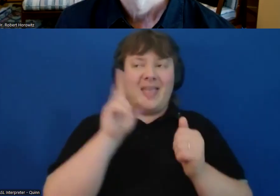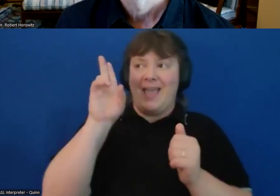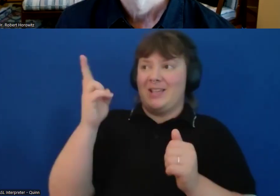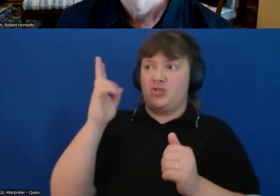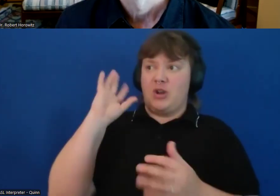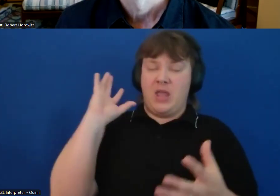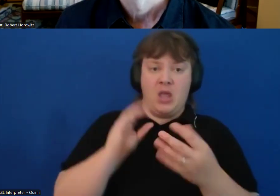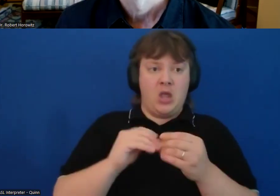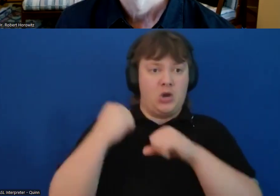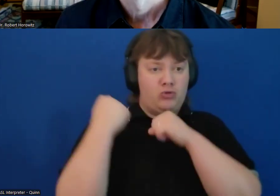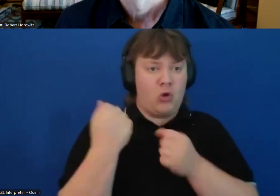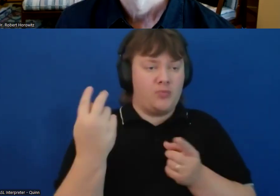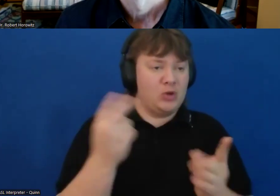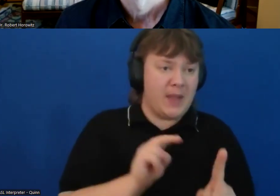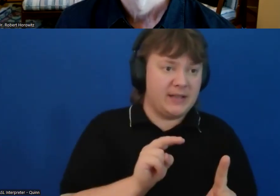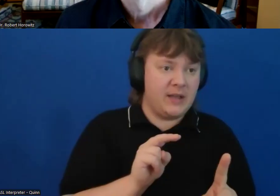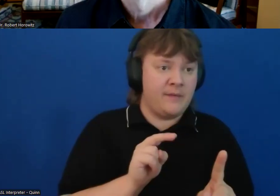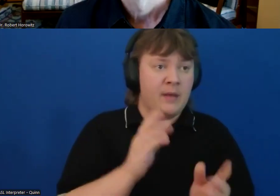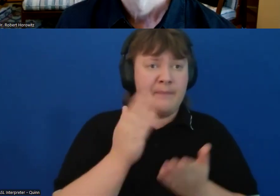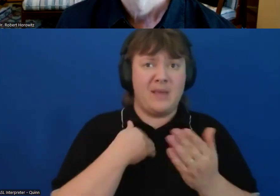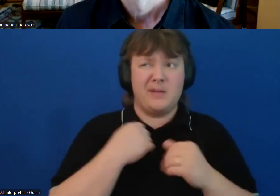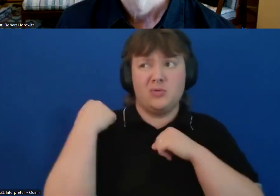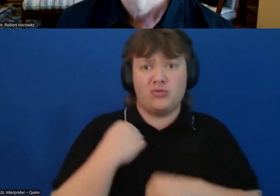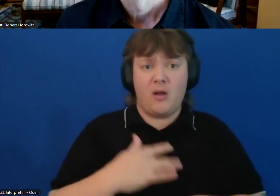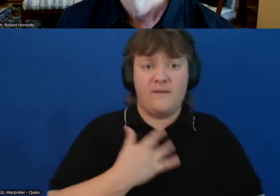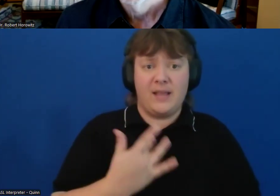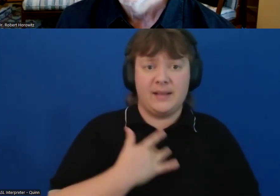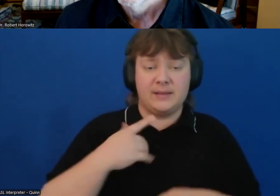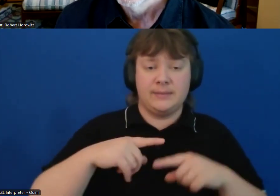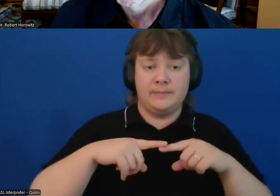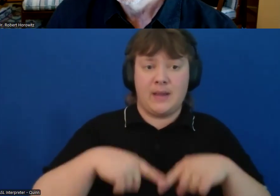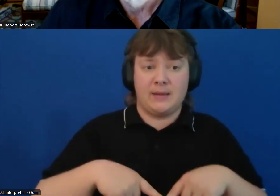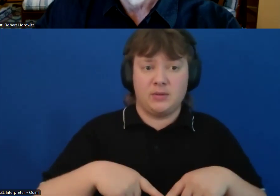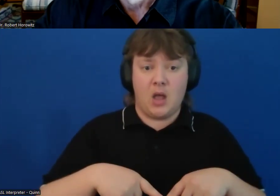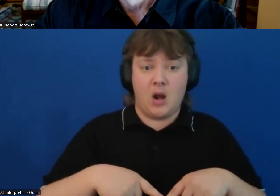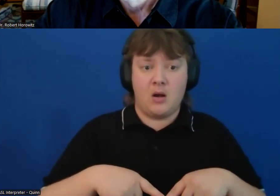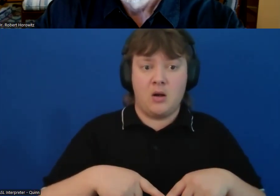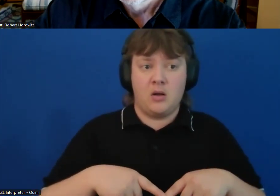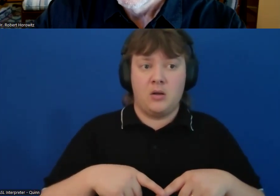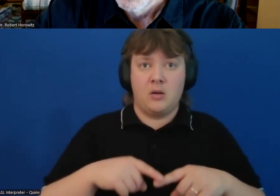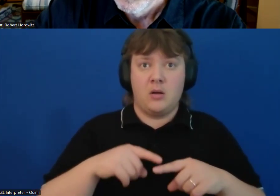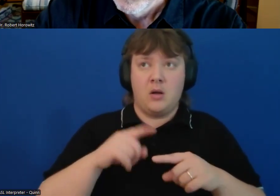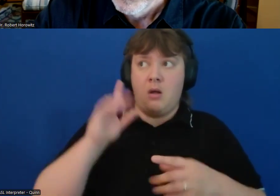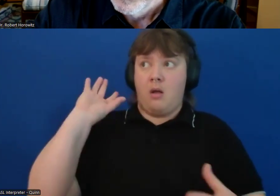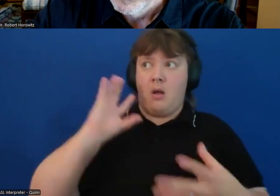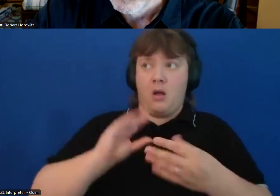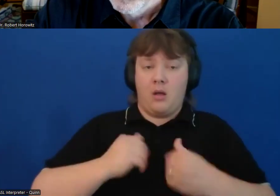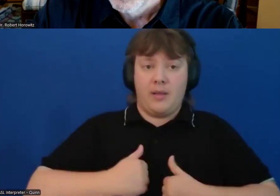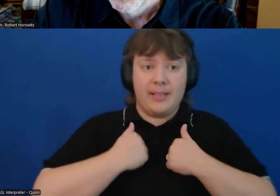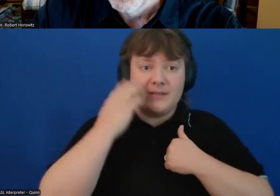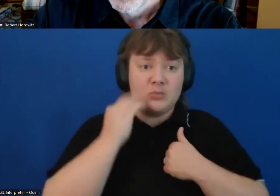perspective. Maybe even strong feelings based on lived experience personally or professionally.